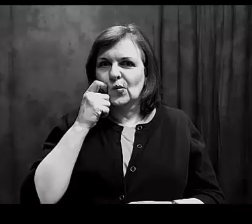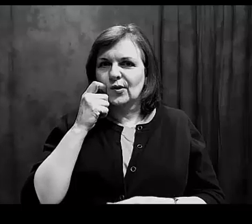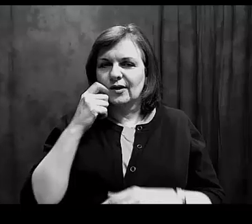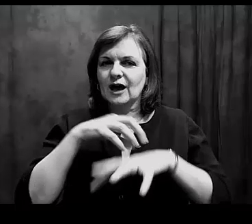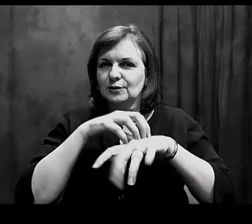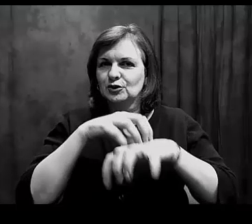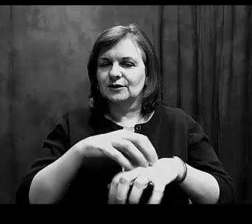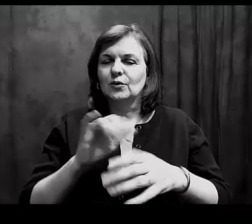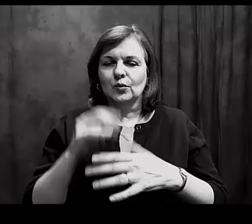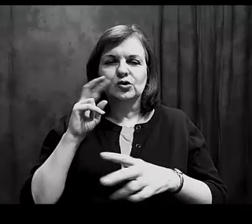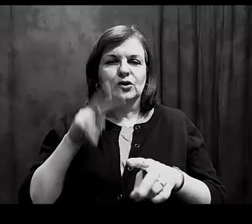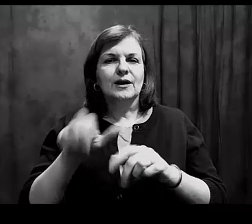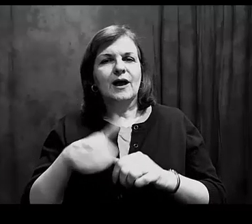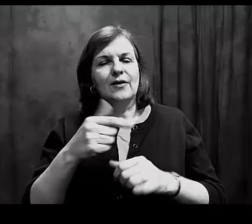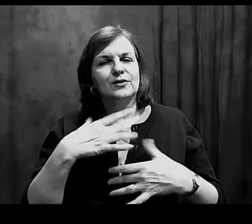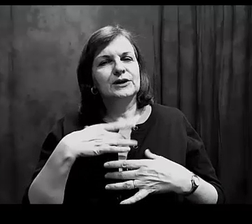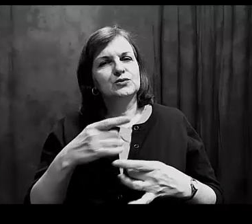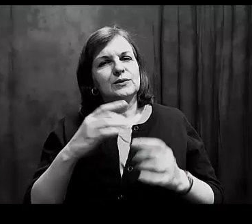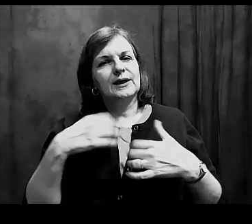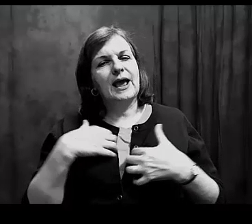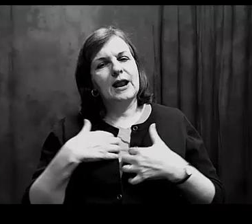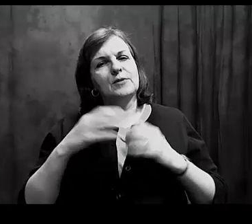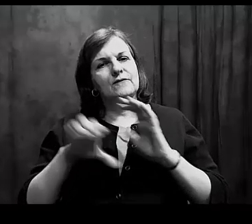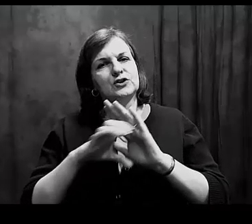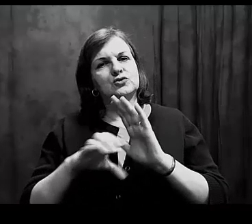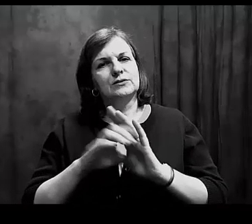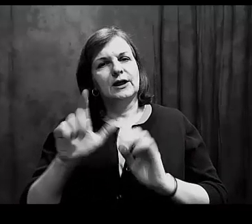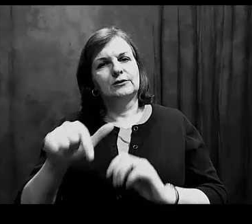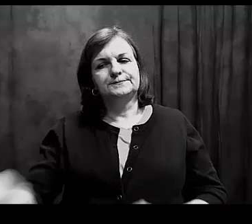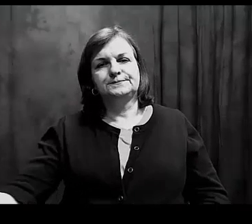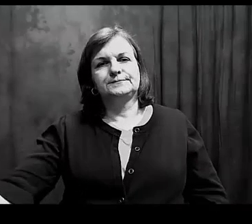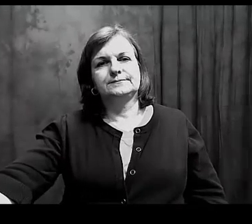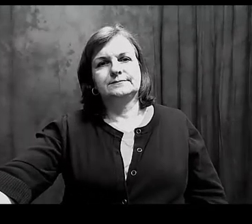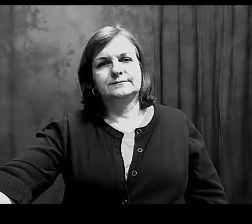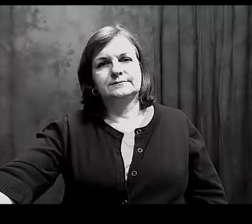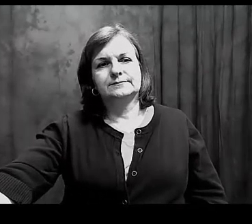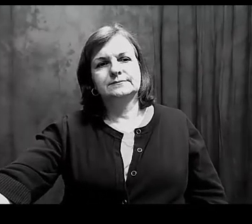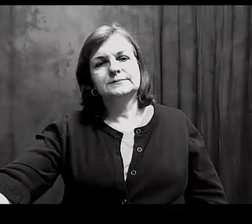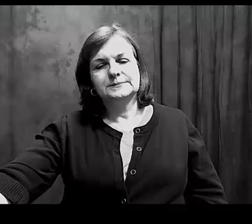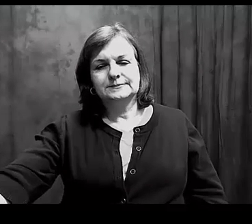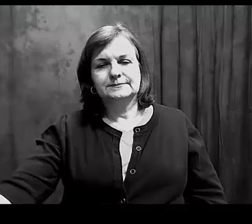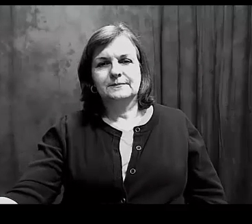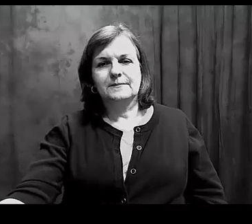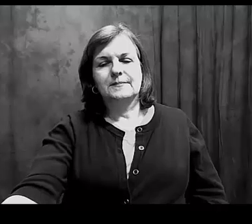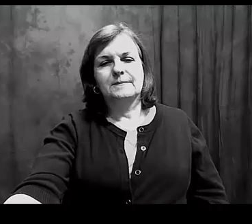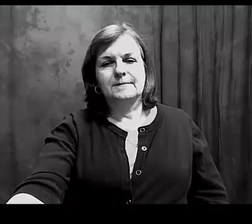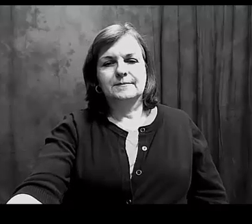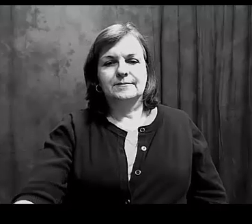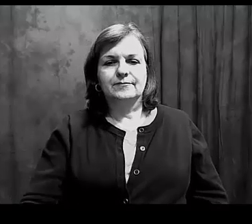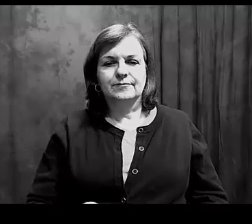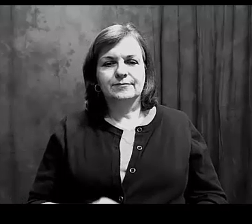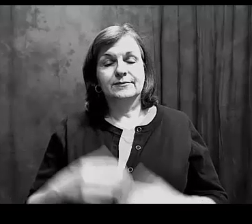so it's a pretty cool organism and we'll look at some really interesting features in animals when we go through